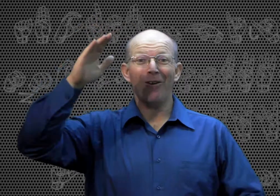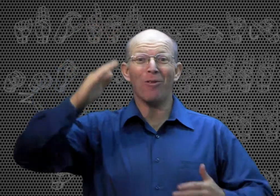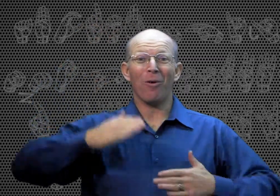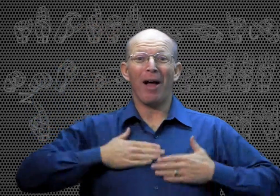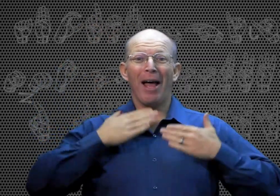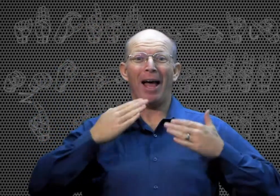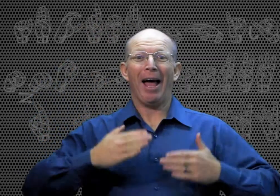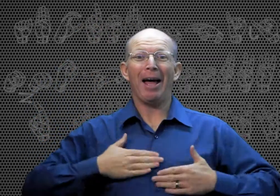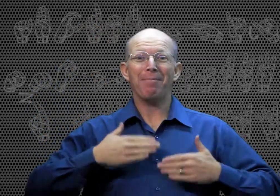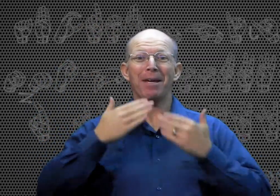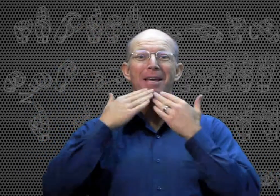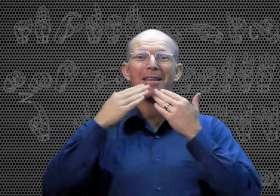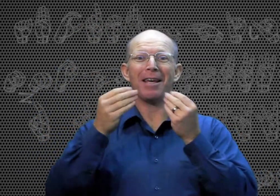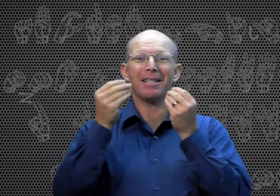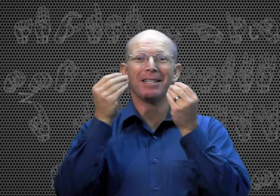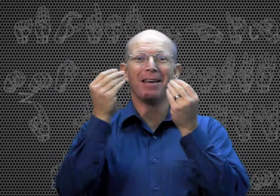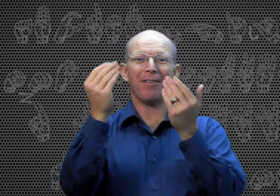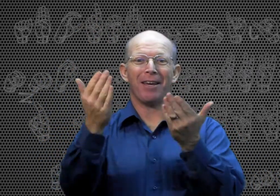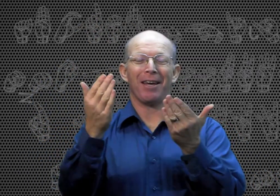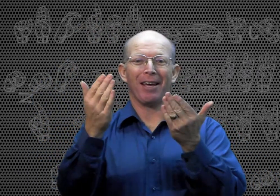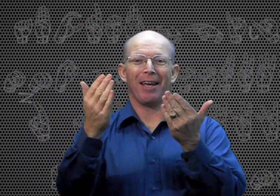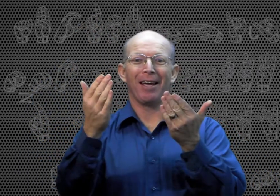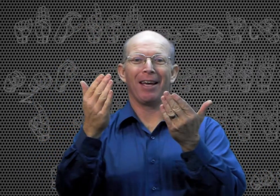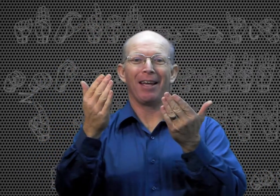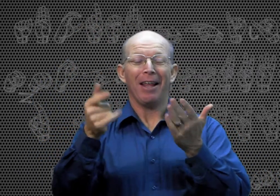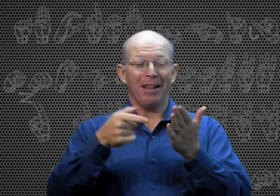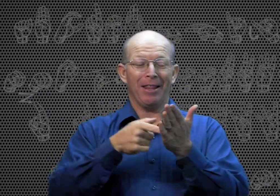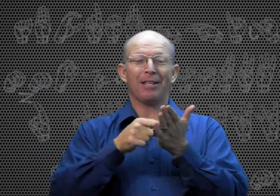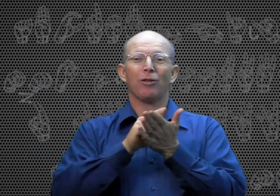Hello! Happy THANKSGIVING!